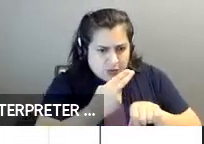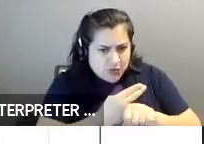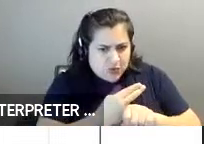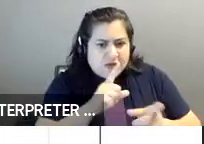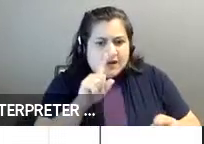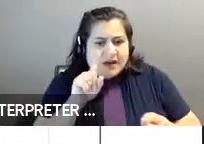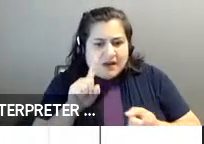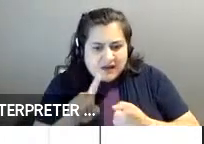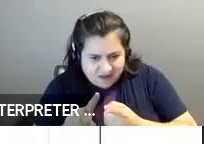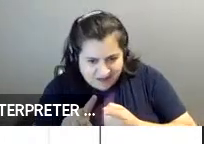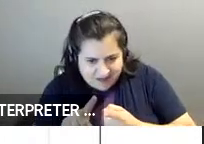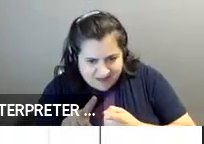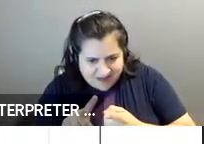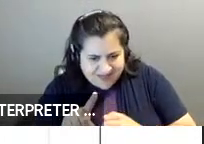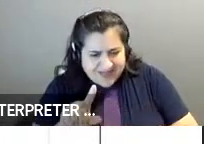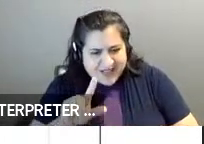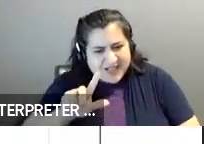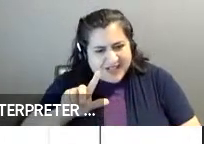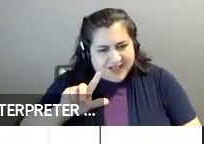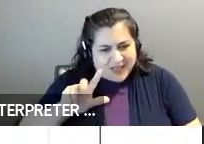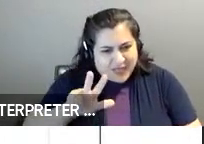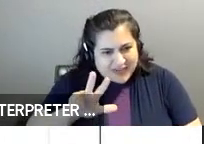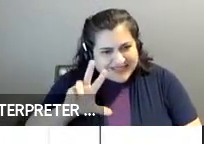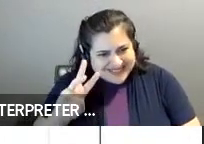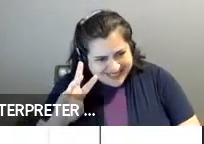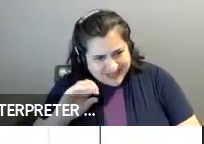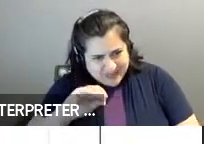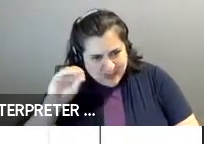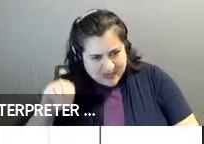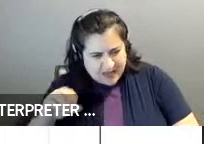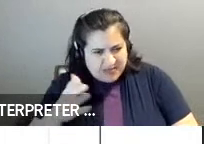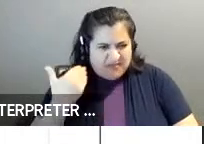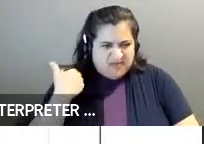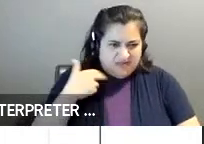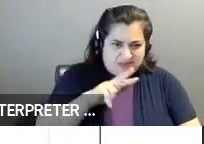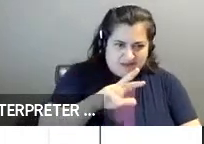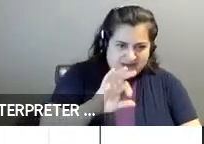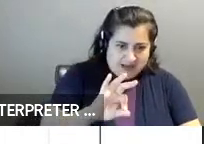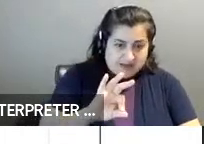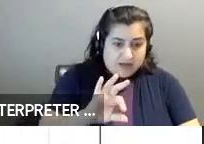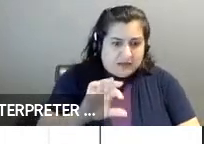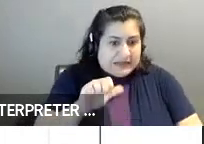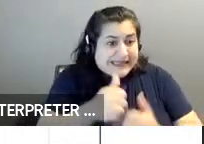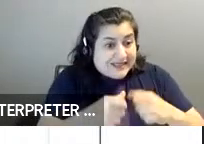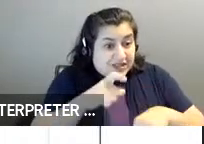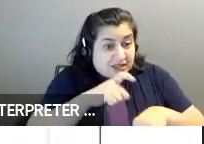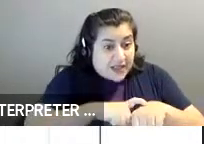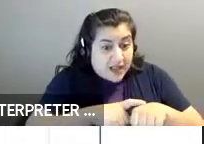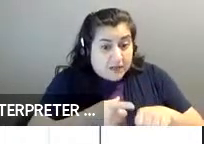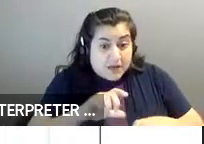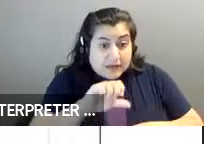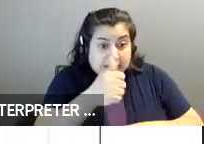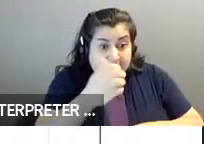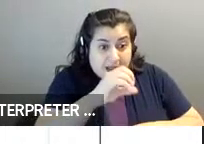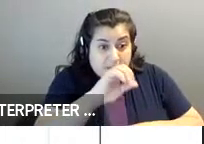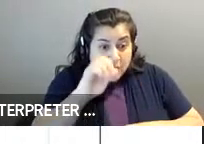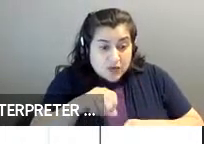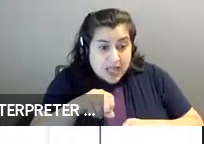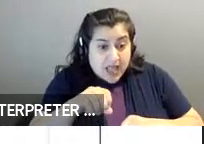So with every 10% increase in power wheelchair usage, we are seeing a smaller and smaller